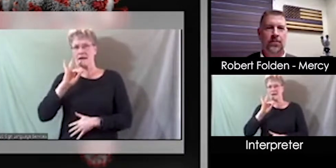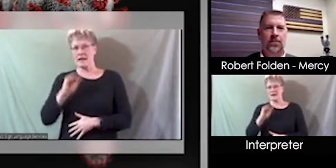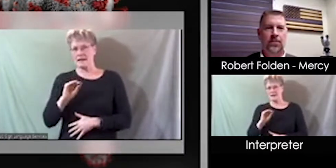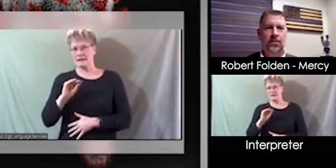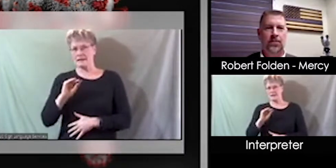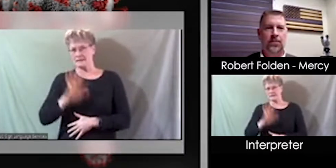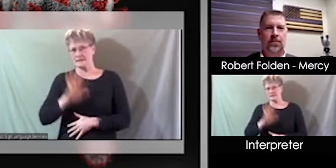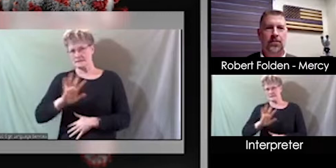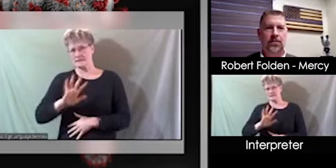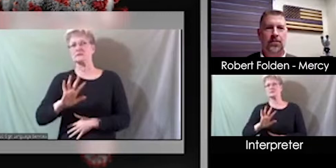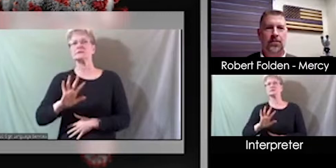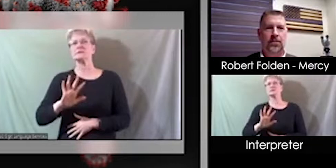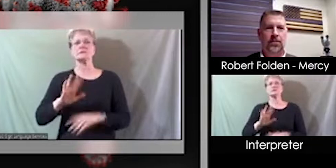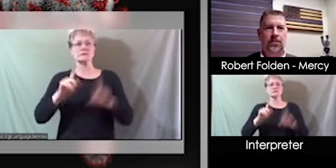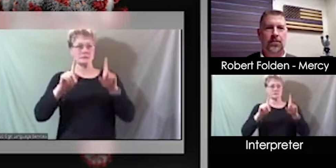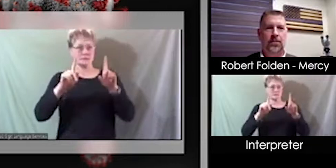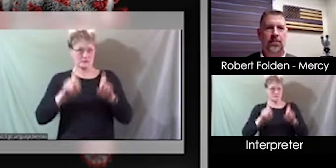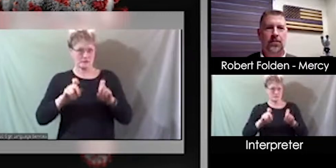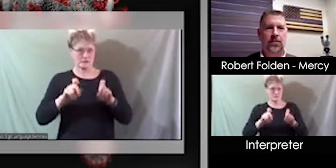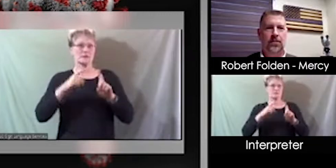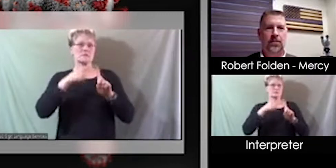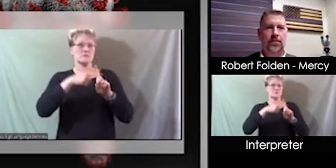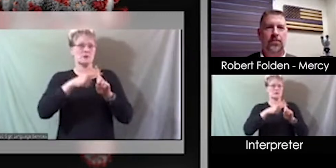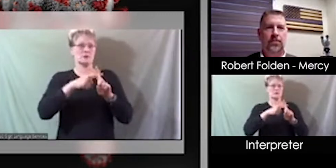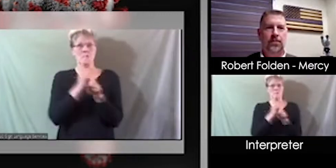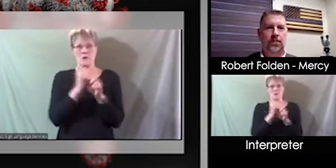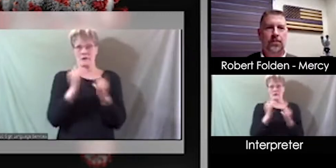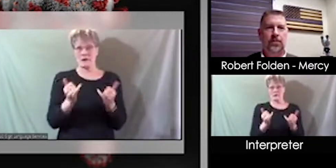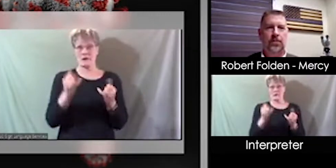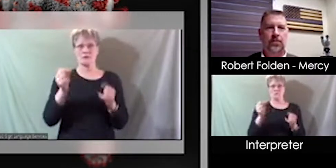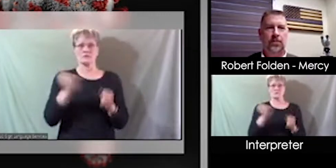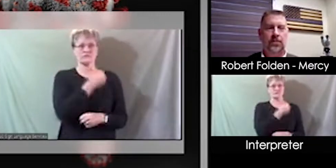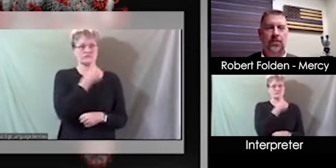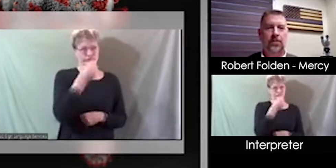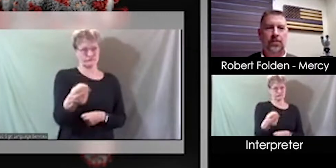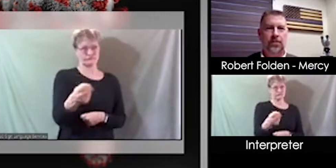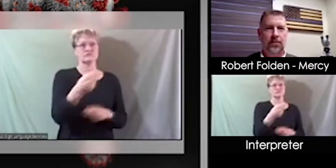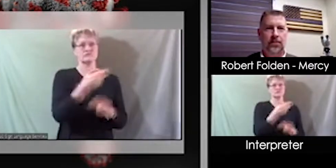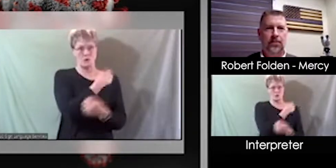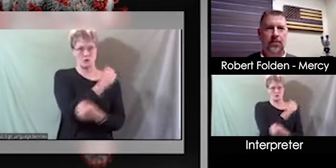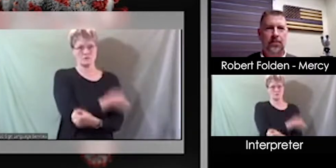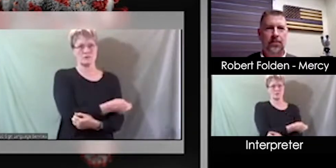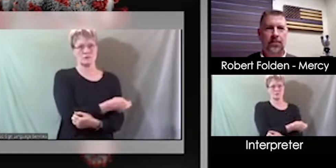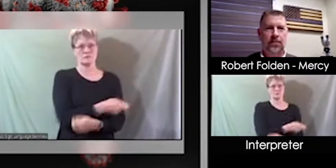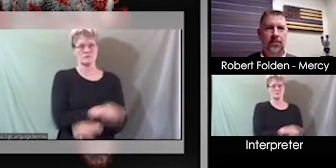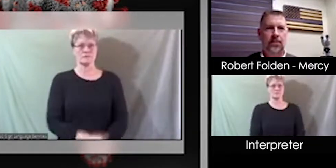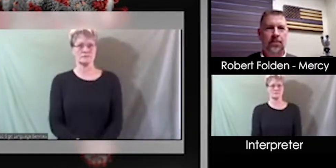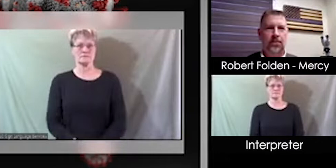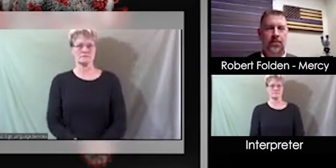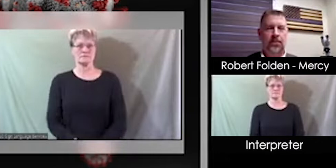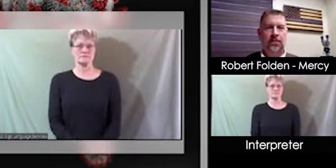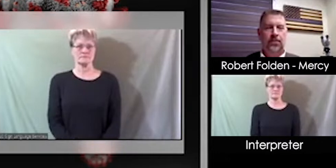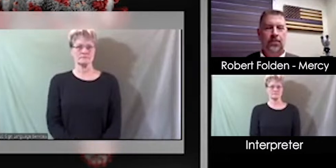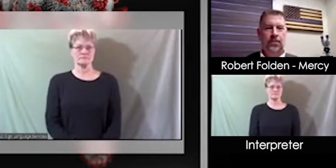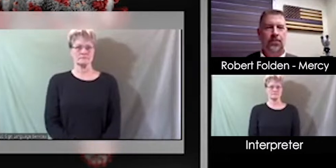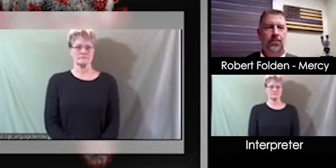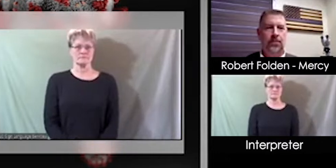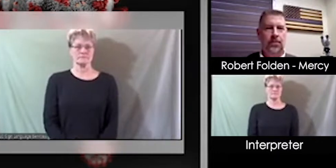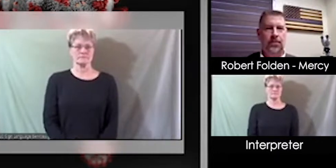positive for COVID-19 and I, you know, I think I don't necessarily have any other updates other